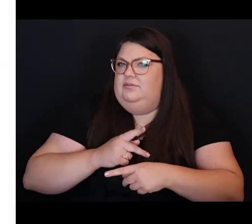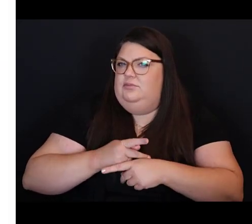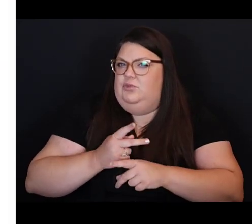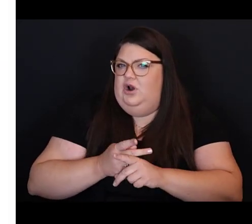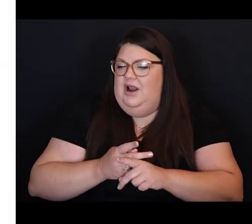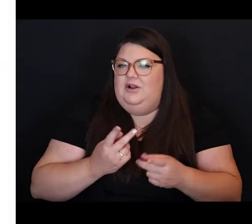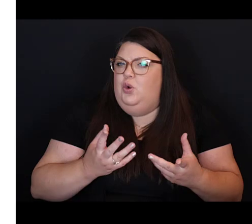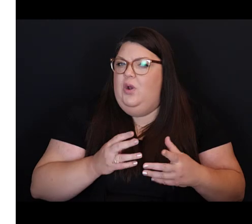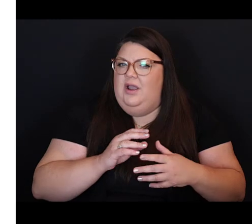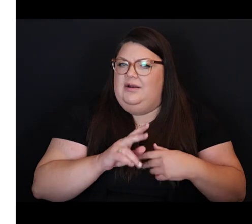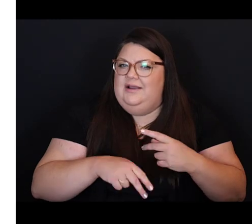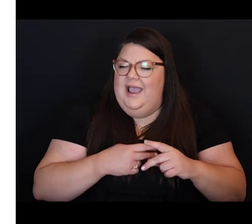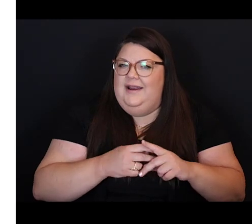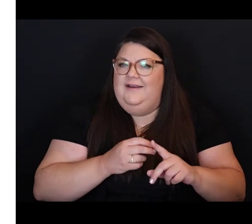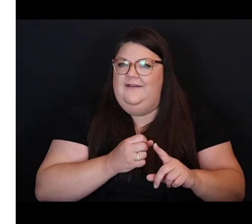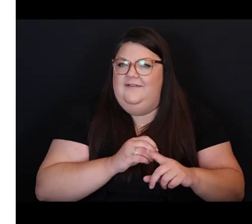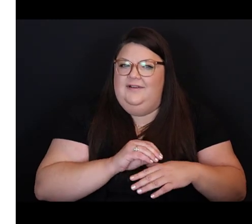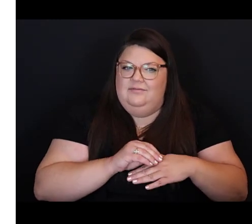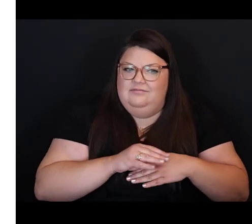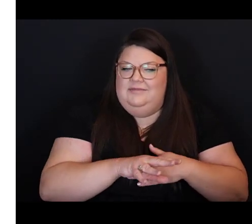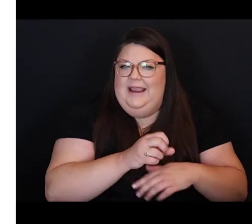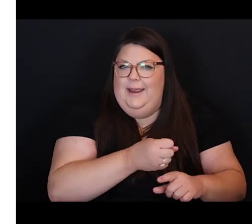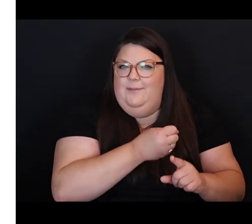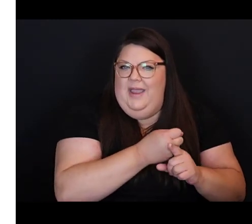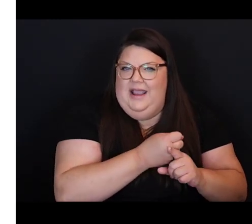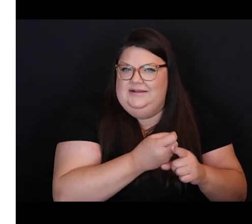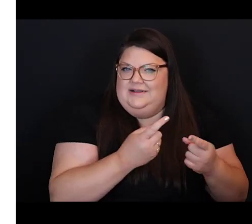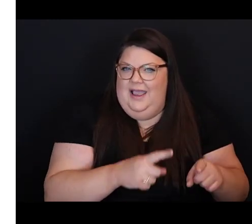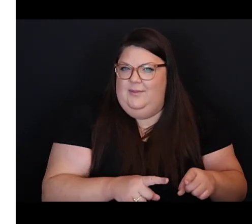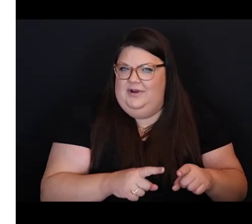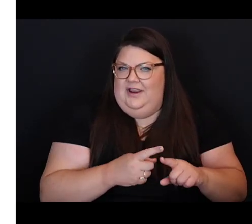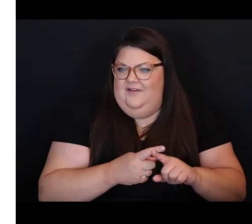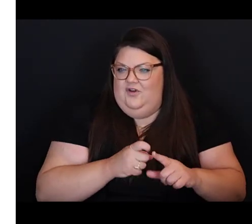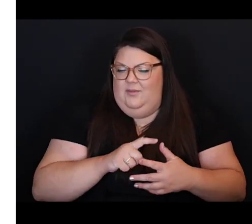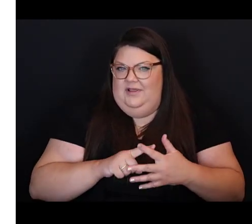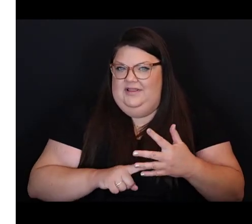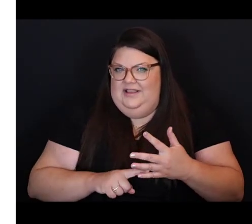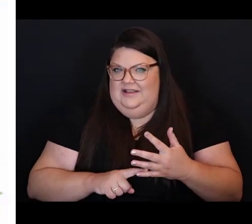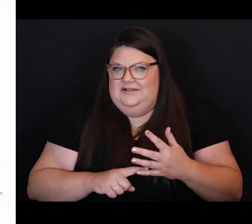seeing from your products out there in the field? What's happening? What are the impacts and the